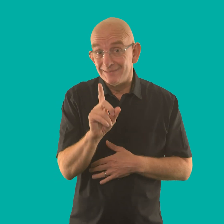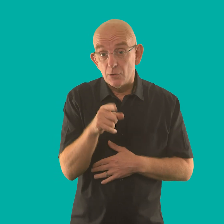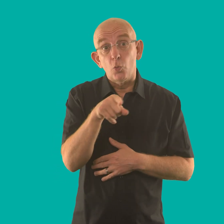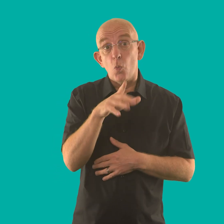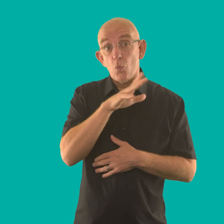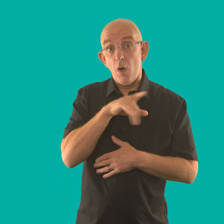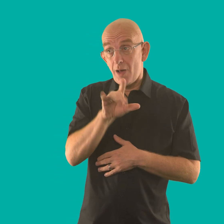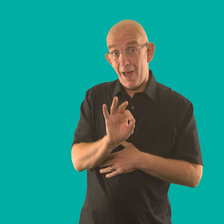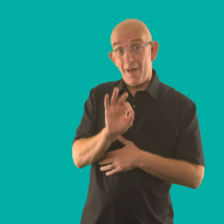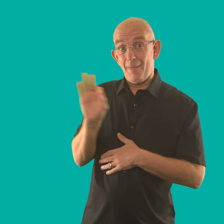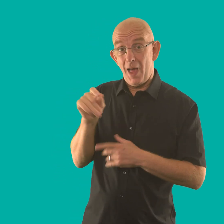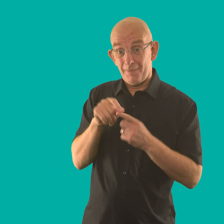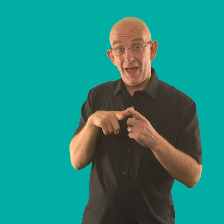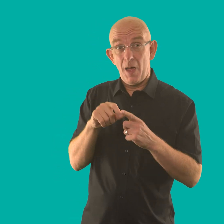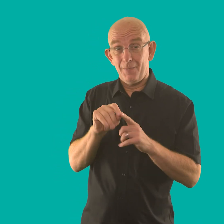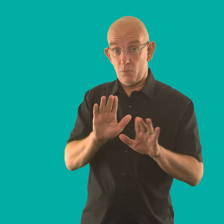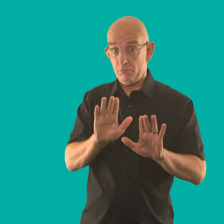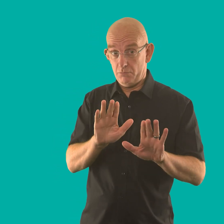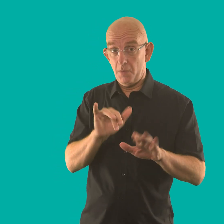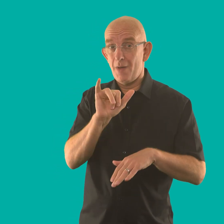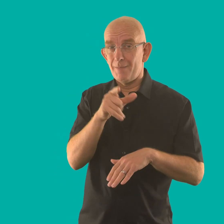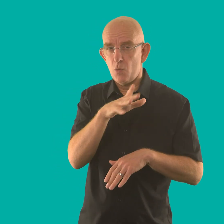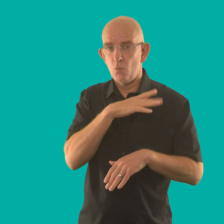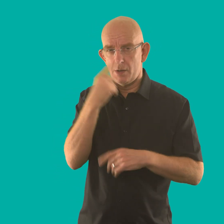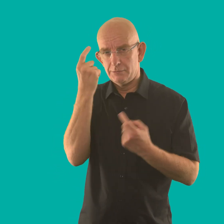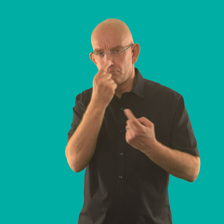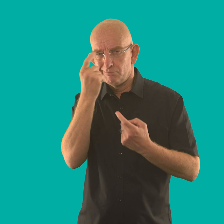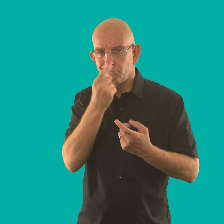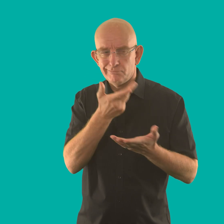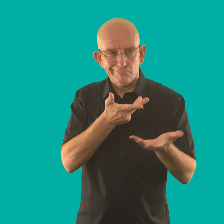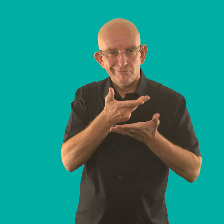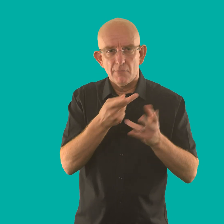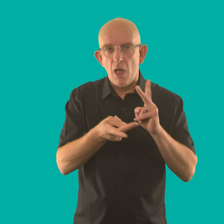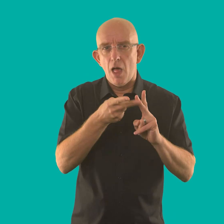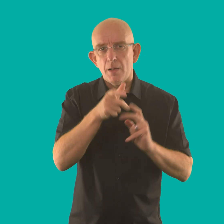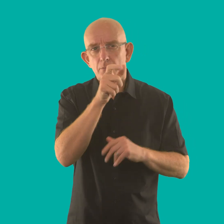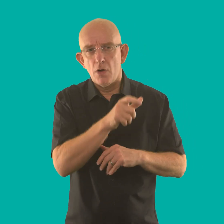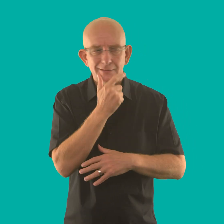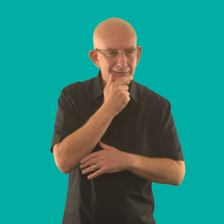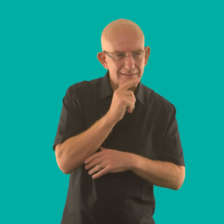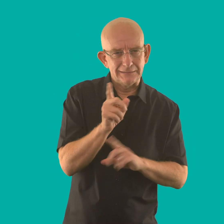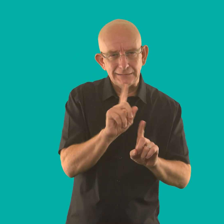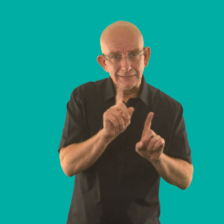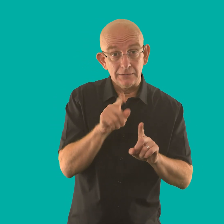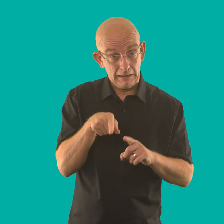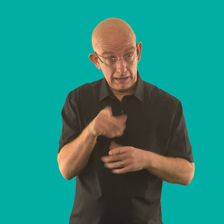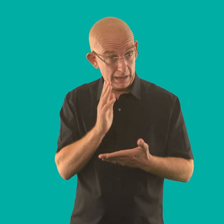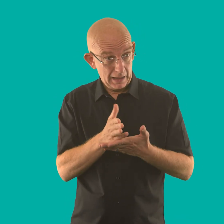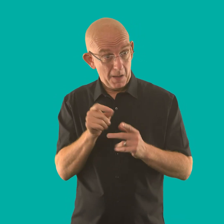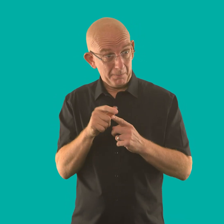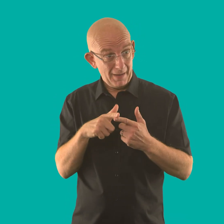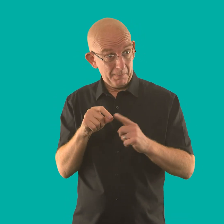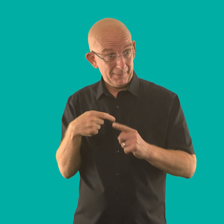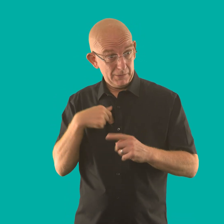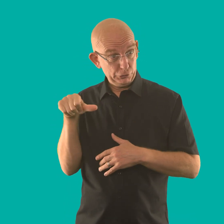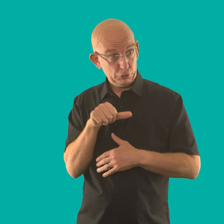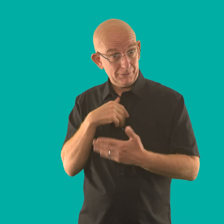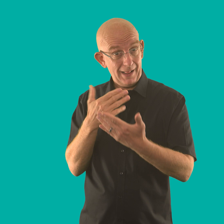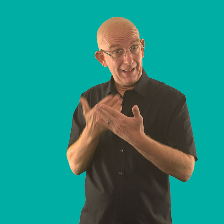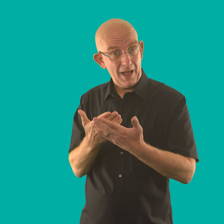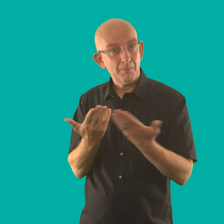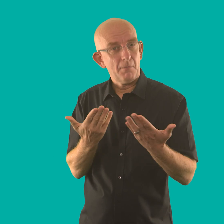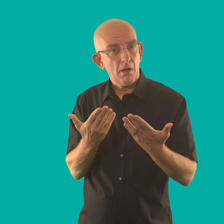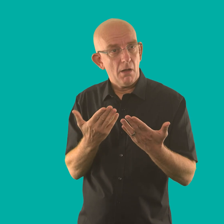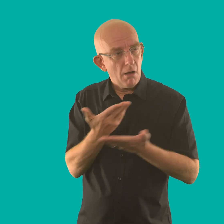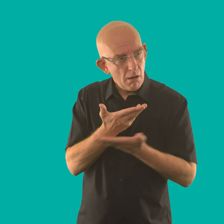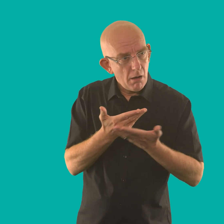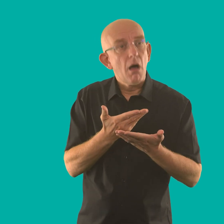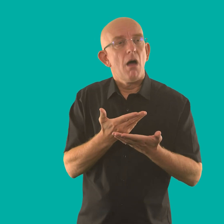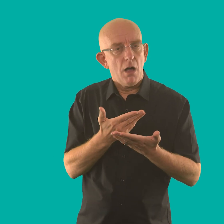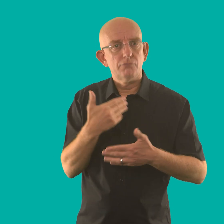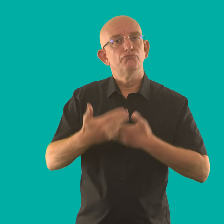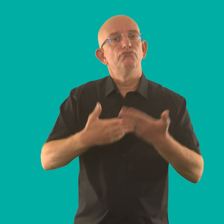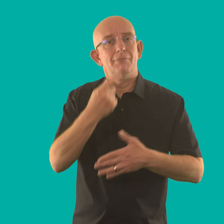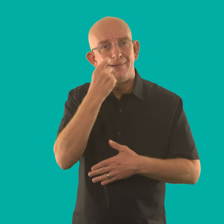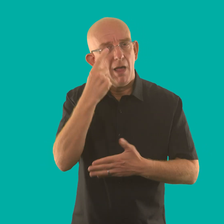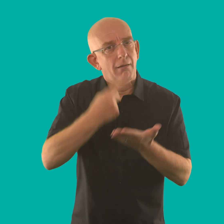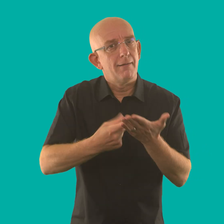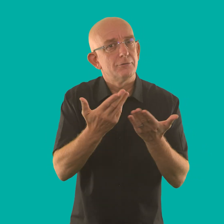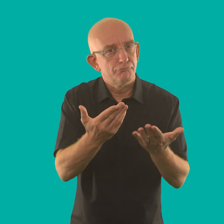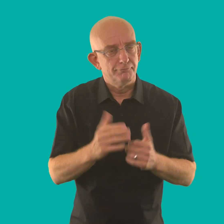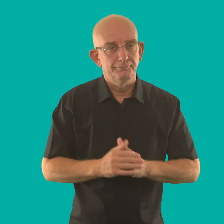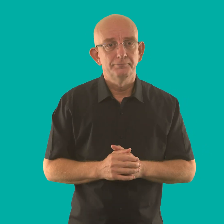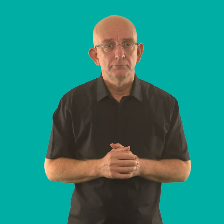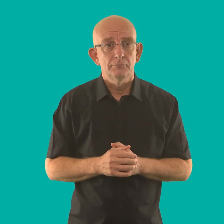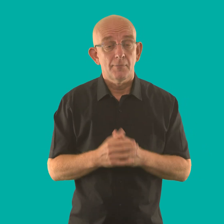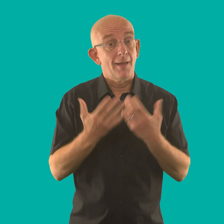However, before you apply for PIP, you may want to discuss things through with someone to make sure PIP is right for you.